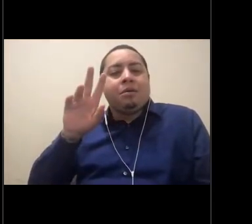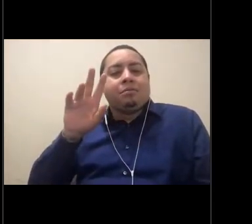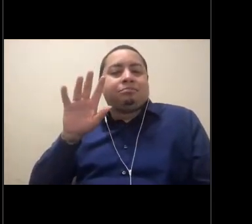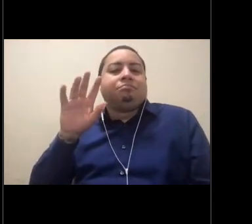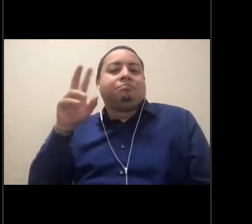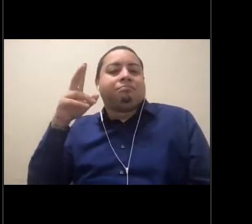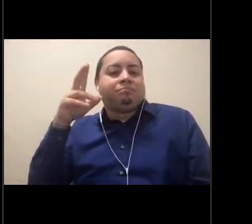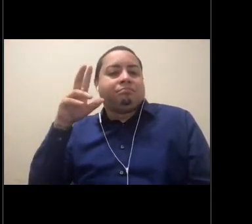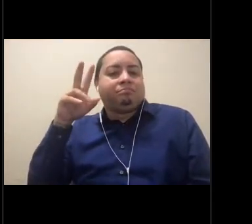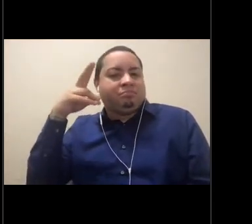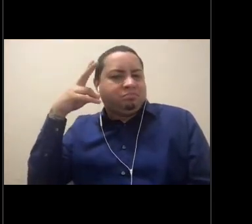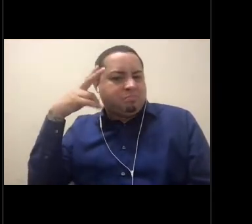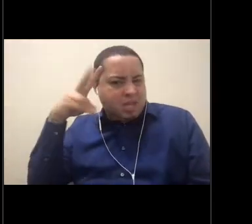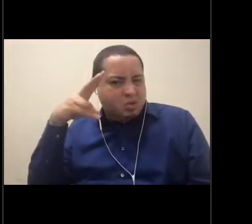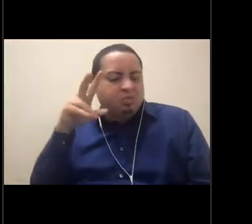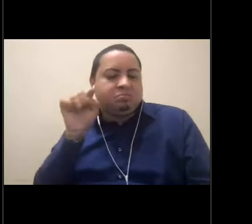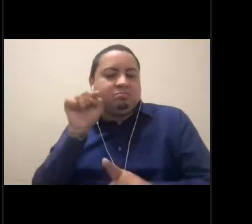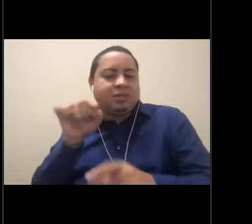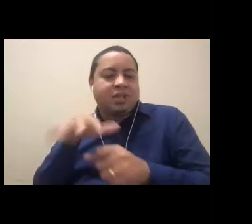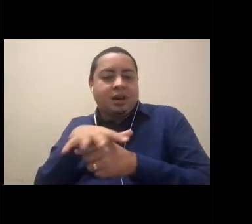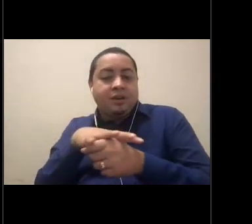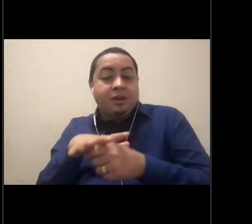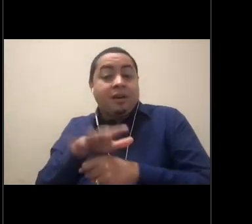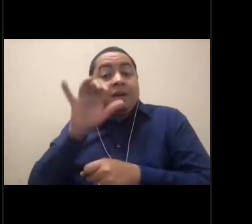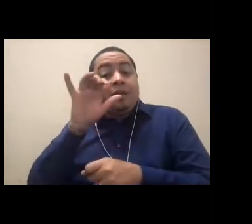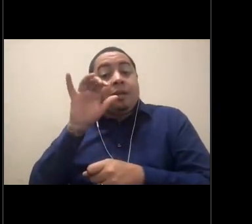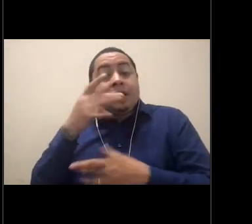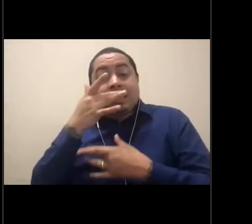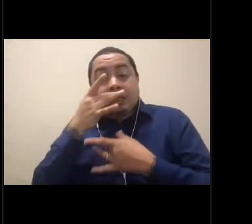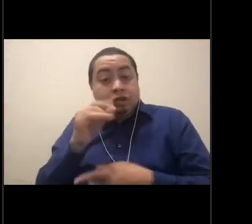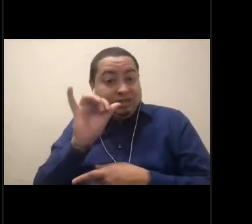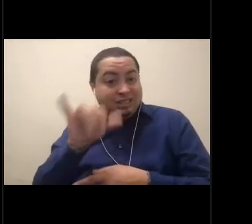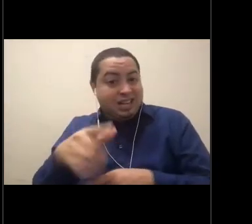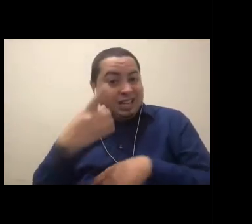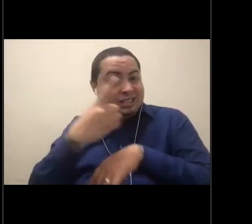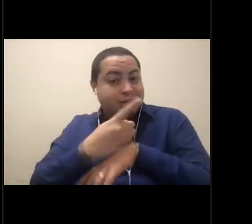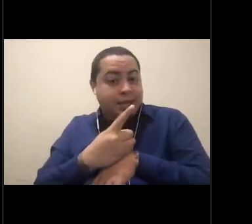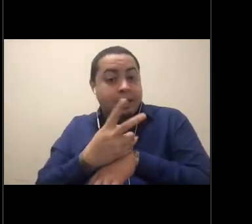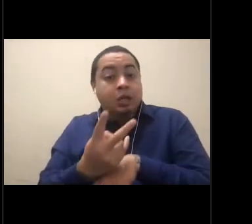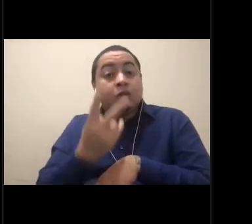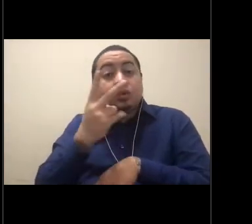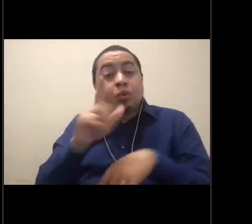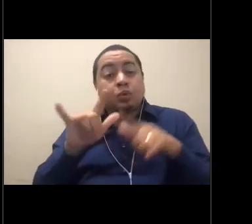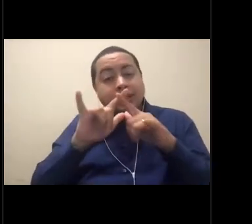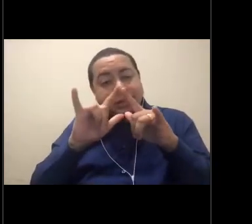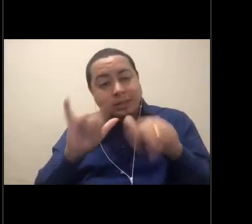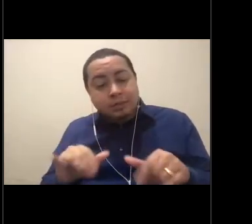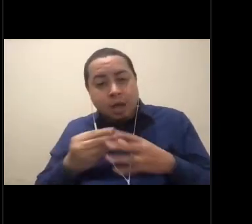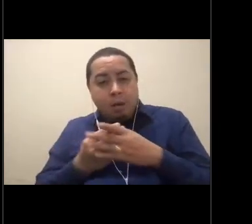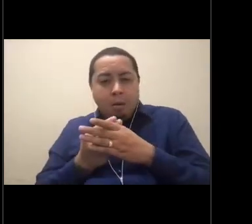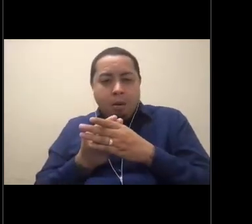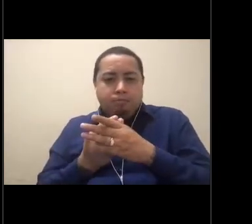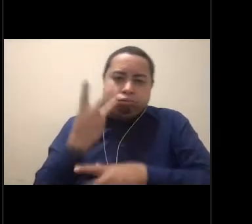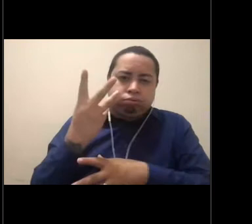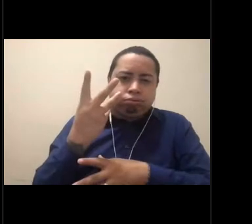And what's unique about this day, is they there were two simultaneous eruptions close by each other and collectively